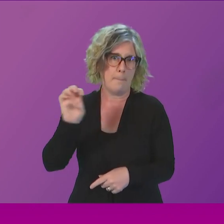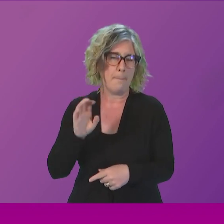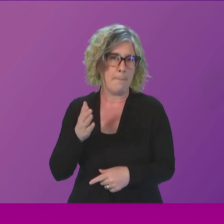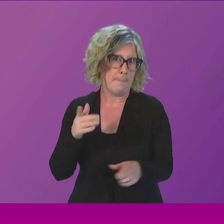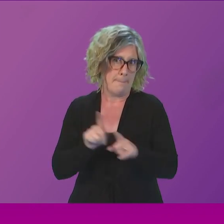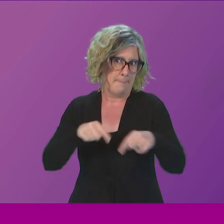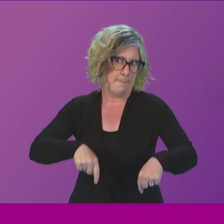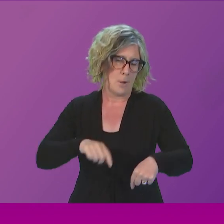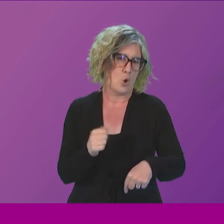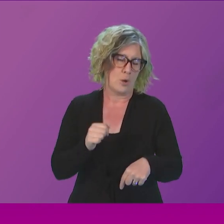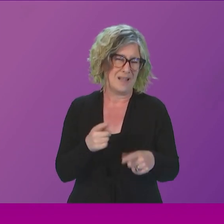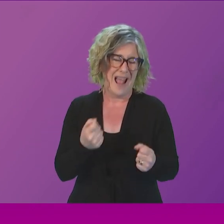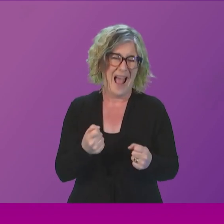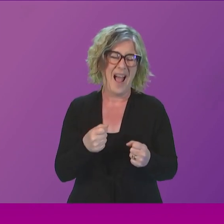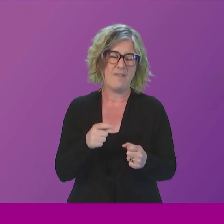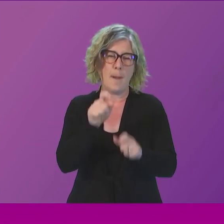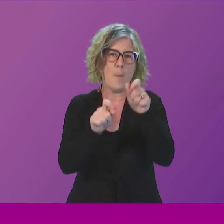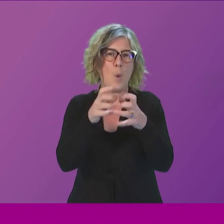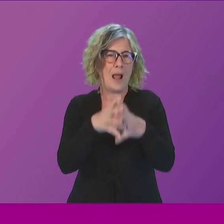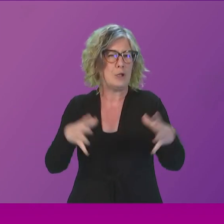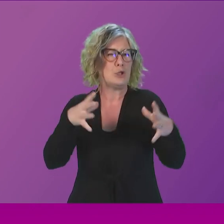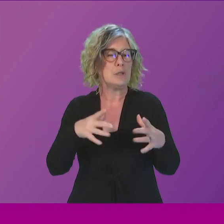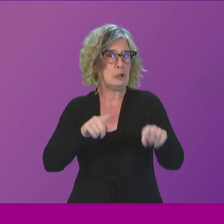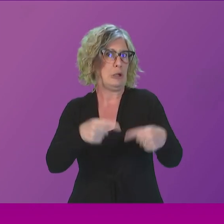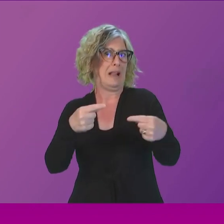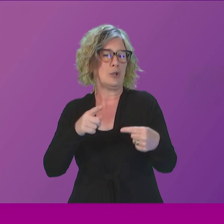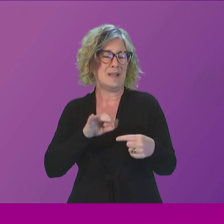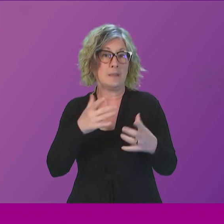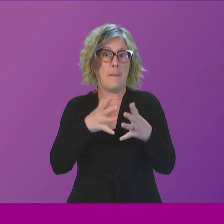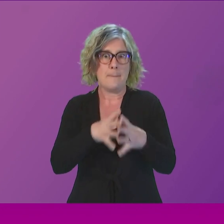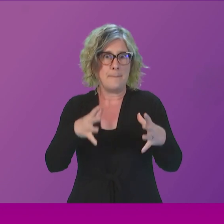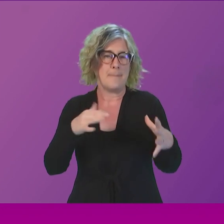challenges, which are particularly acute in some remote, rural and island communities.